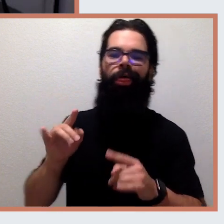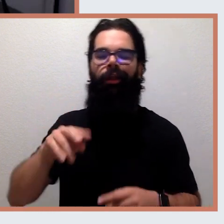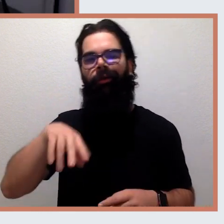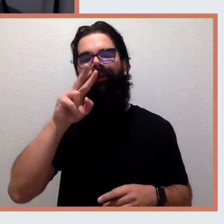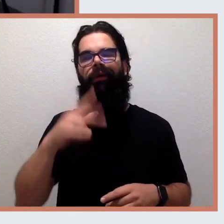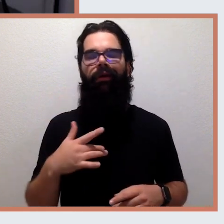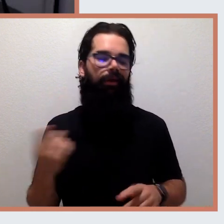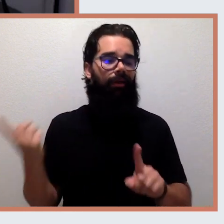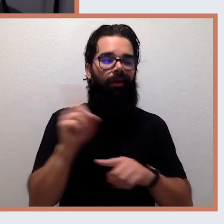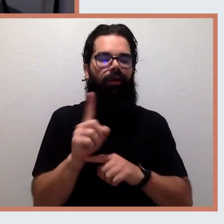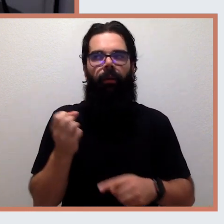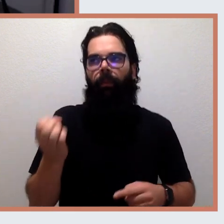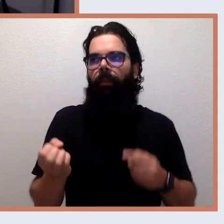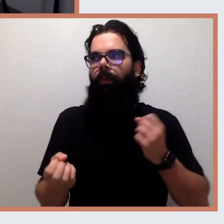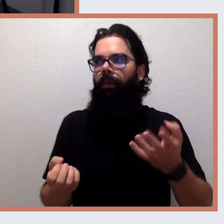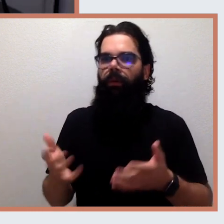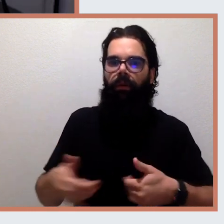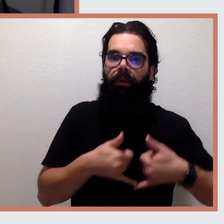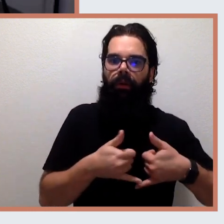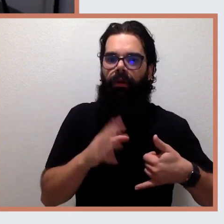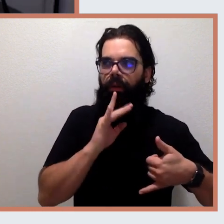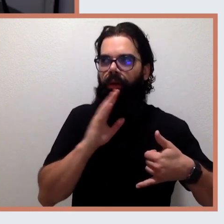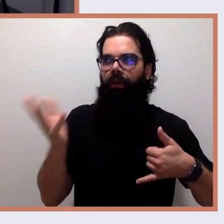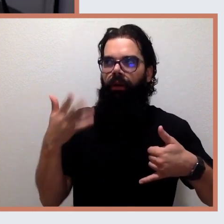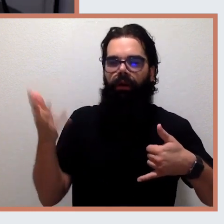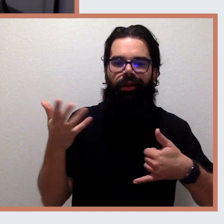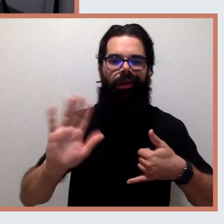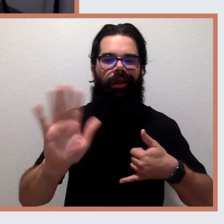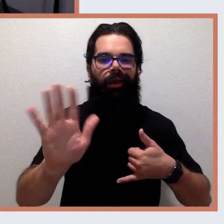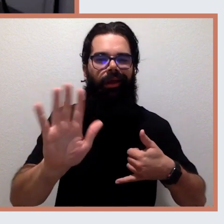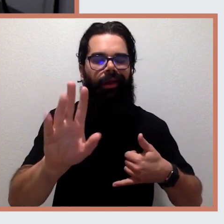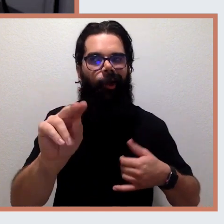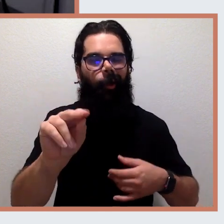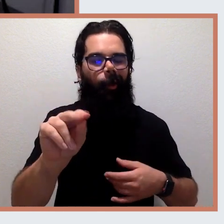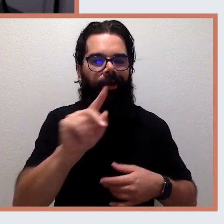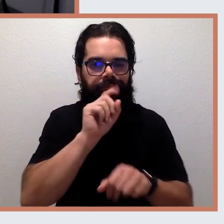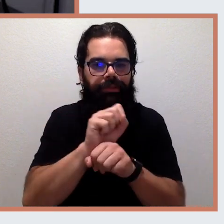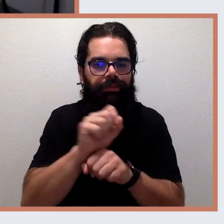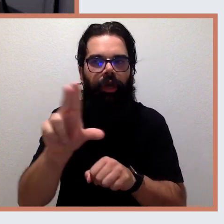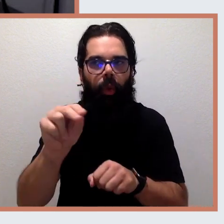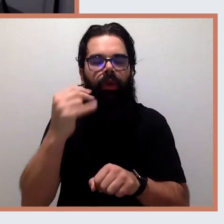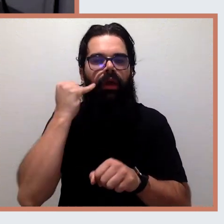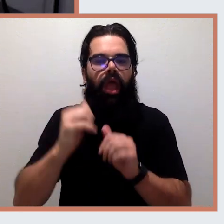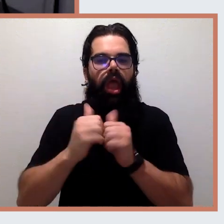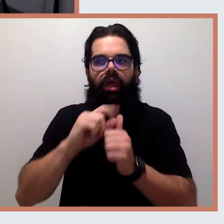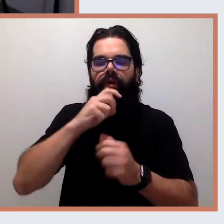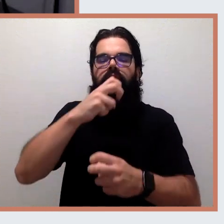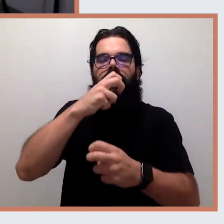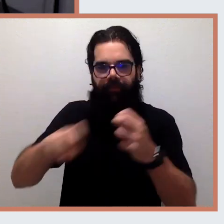Sometimes the average Joe will make fun of like, "Oh, the stupid so-and-so's all tearing up. Woo, I won an award."